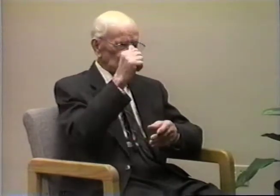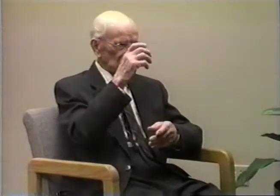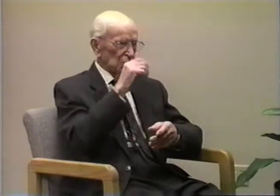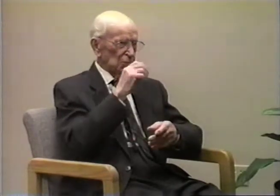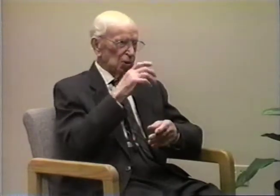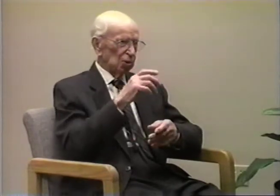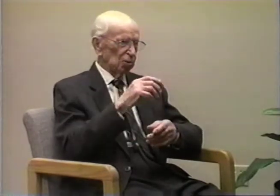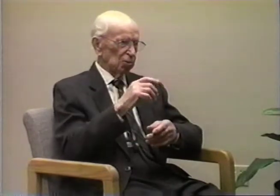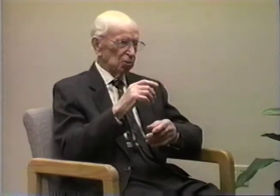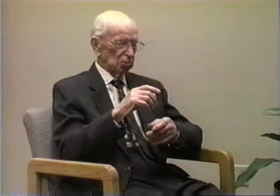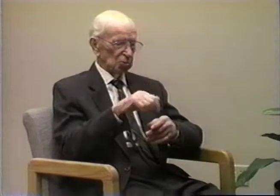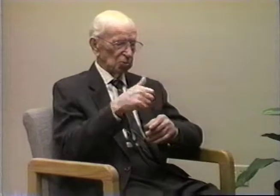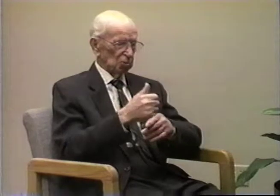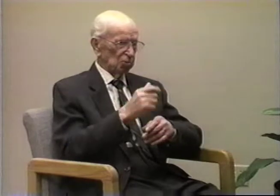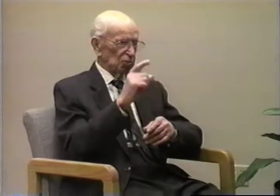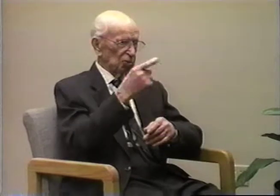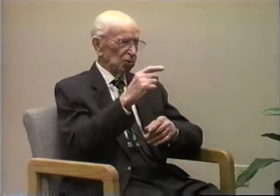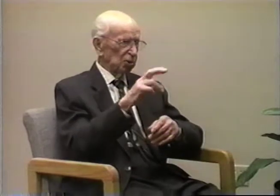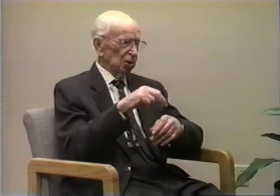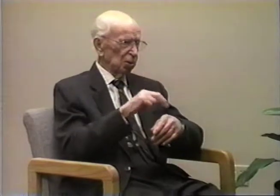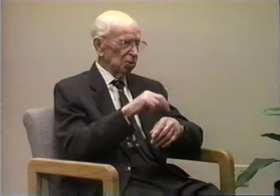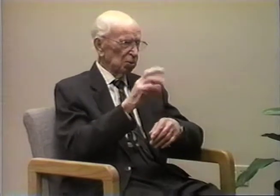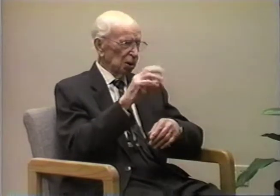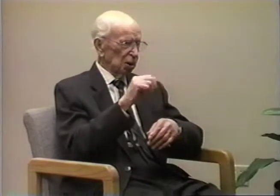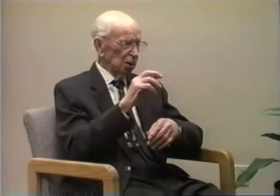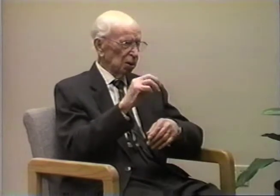Charles himself came from a very wealthy successful family.